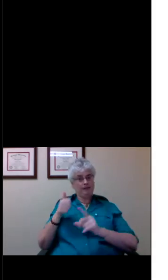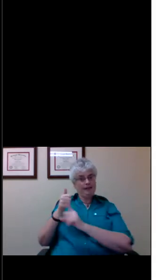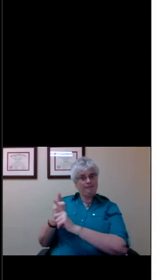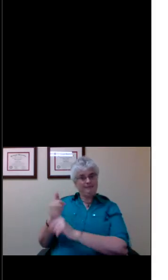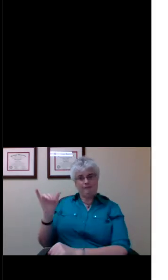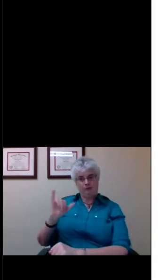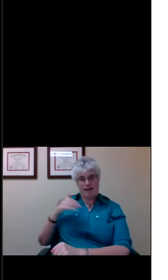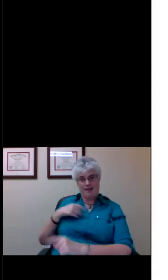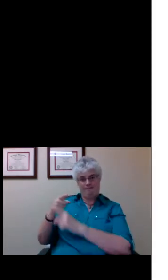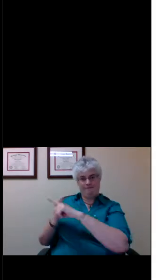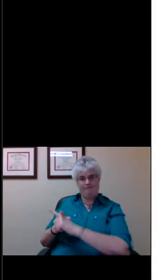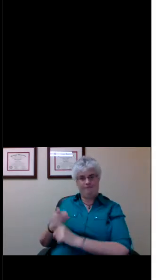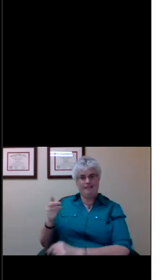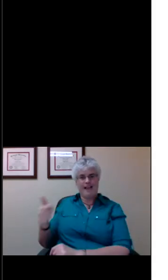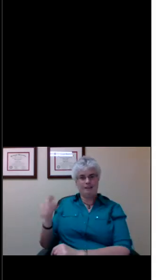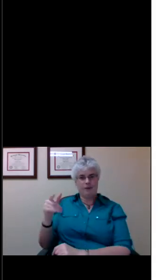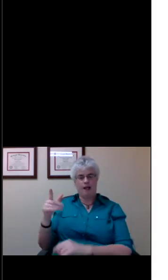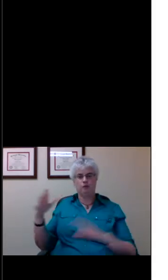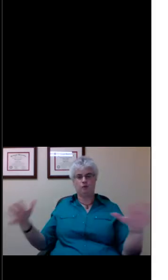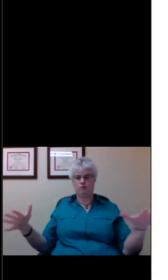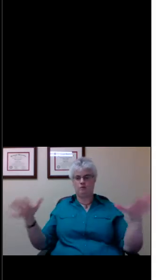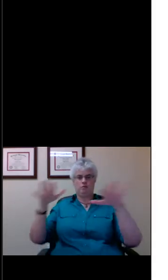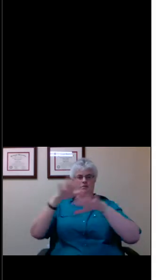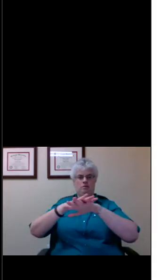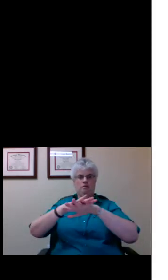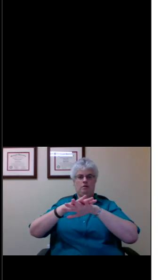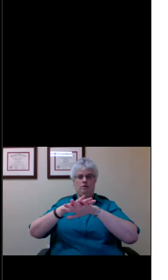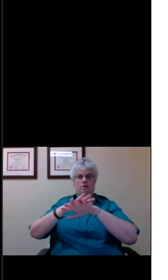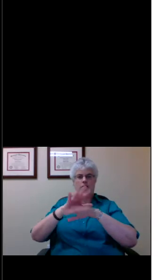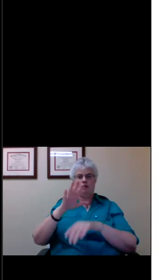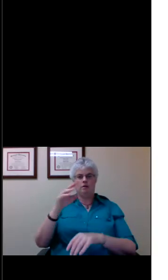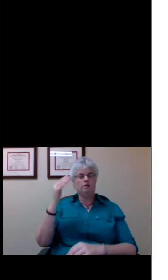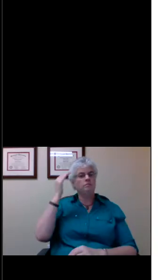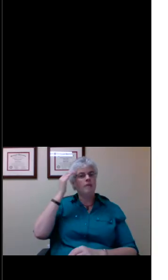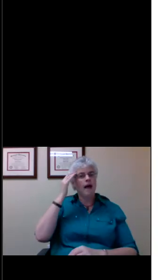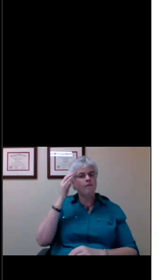The interpreter has their own intersectionality as well so how those